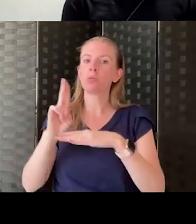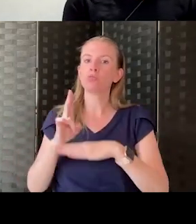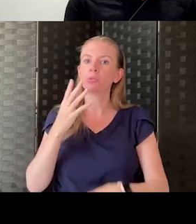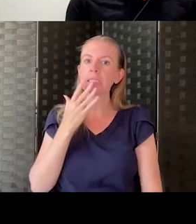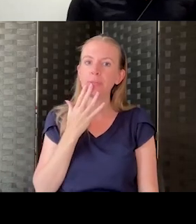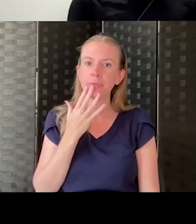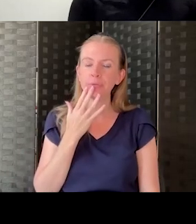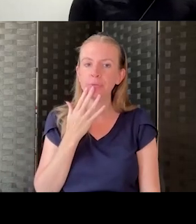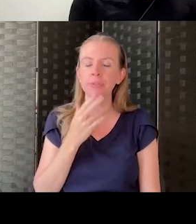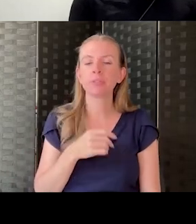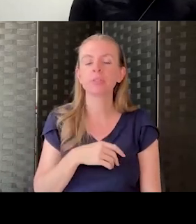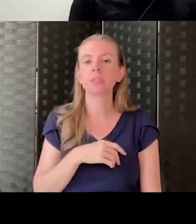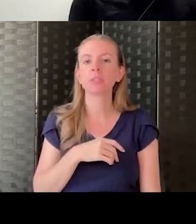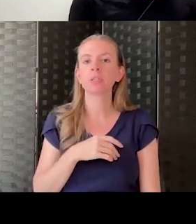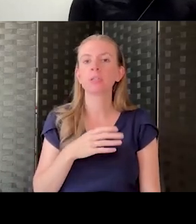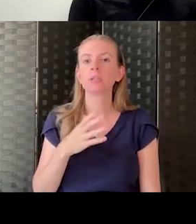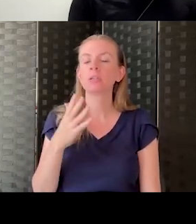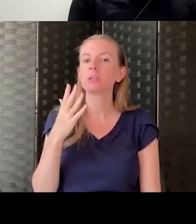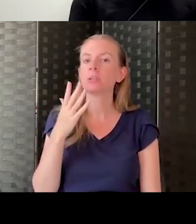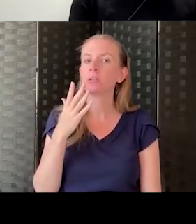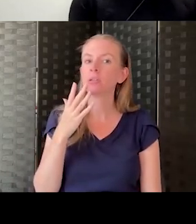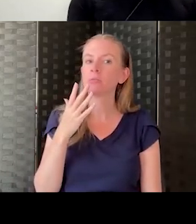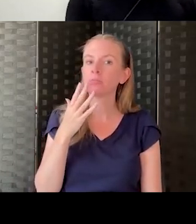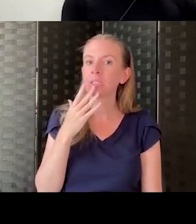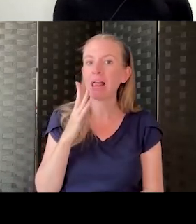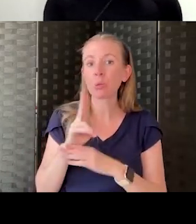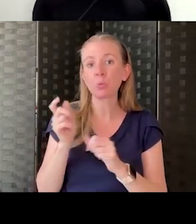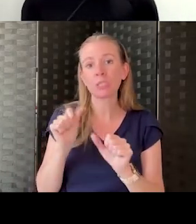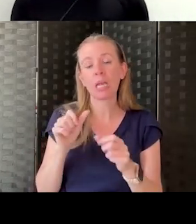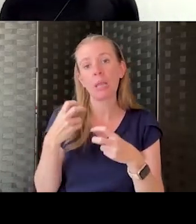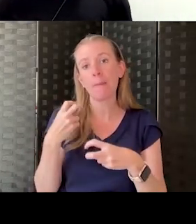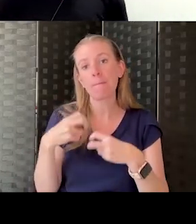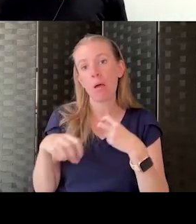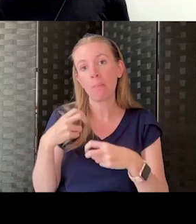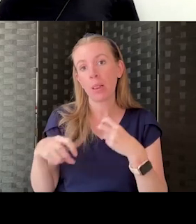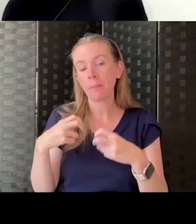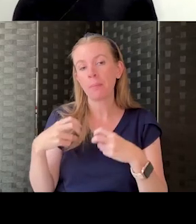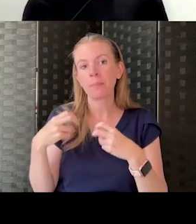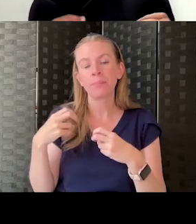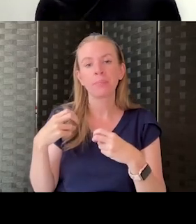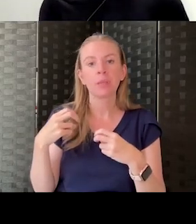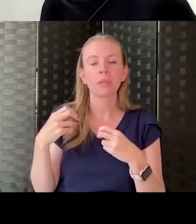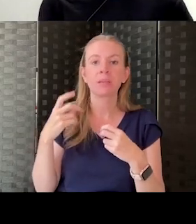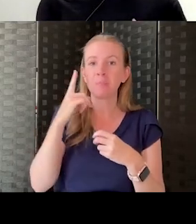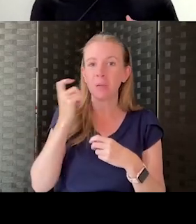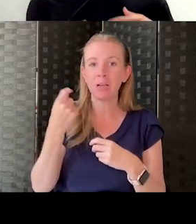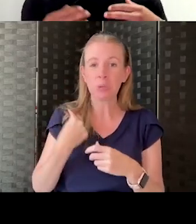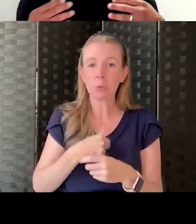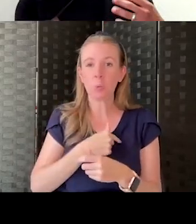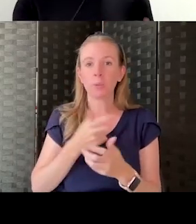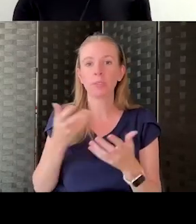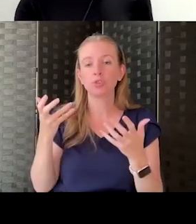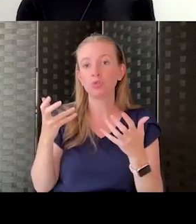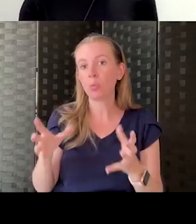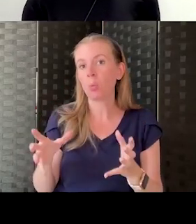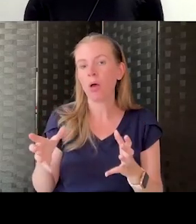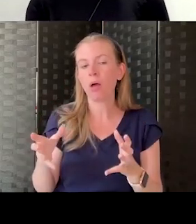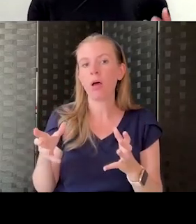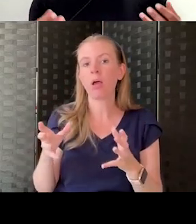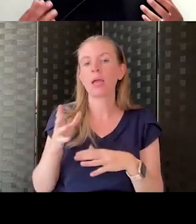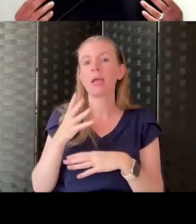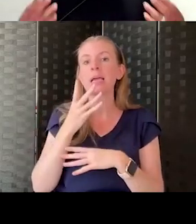of color can be a problem in many ways, because what we don't want to do is use color as the